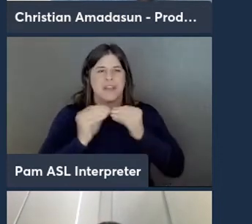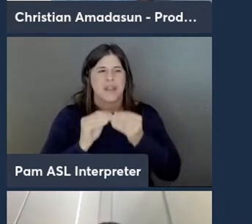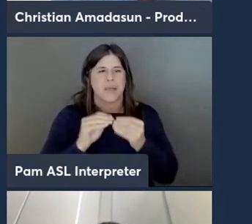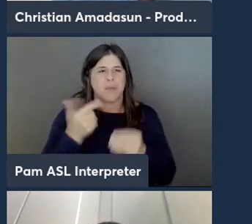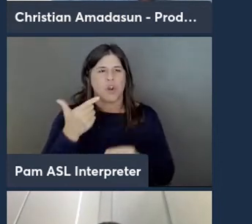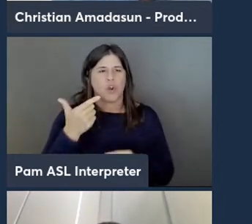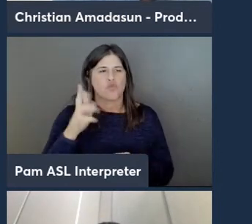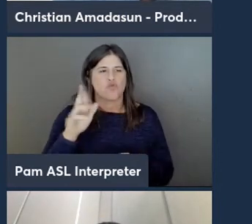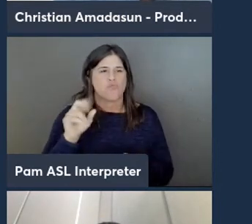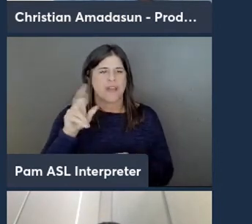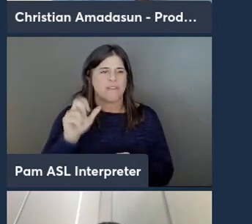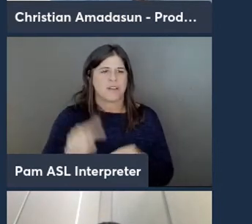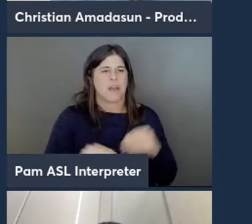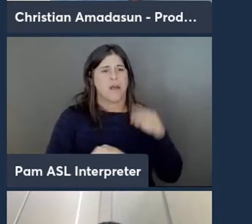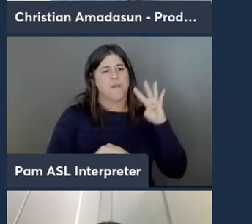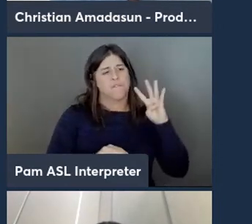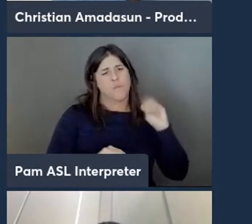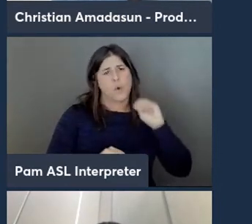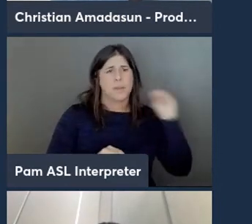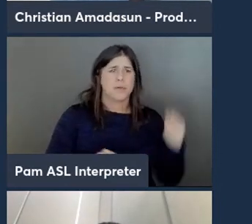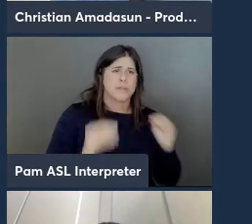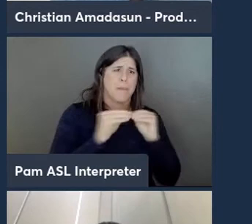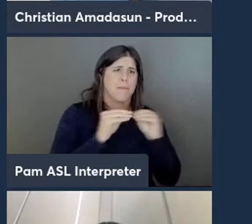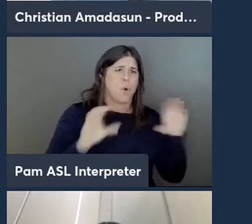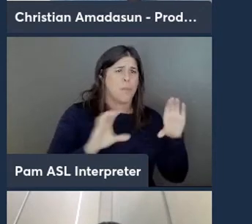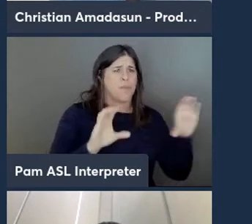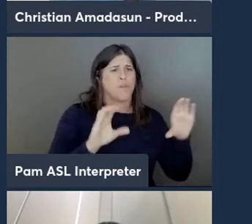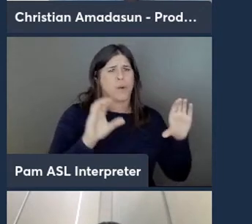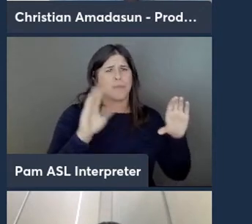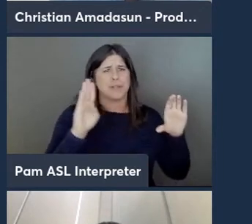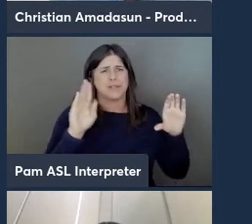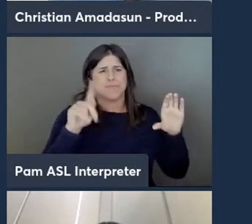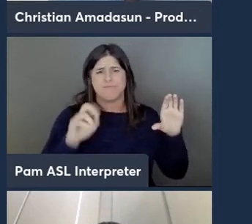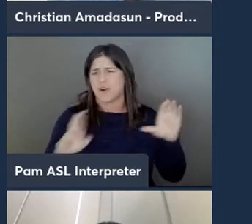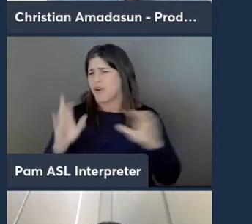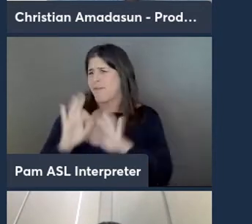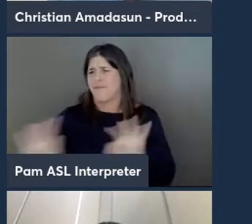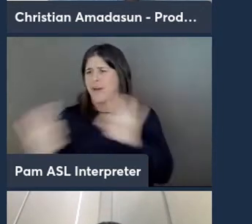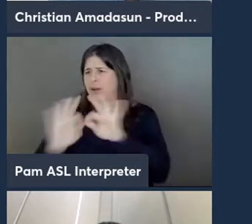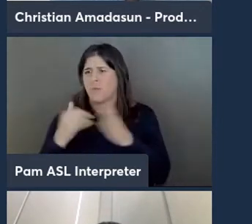you get 40% more performance per value, whatever, how does this scale here?